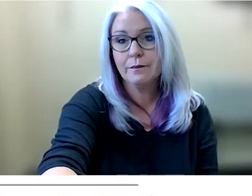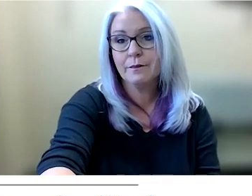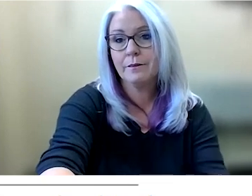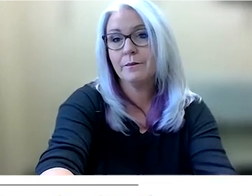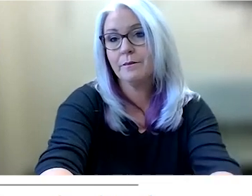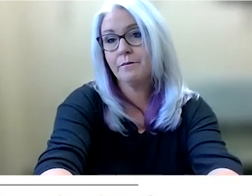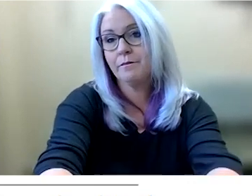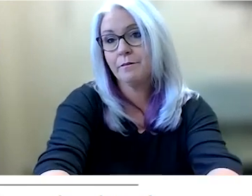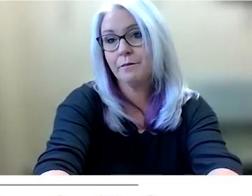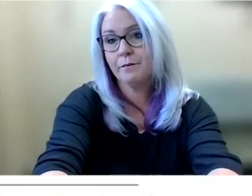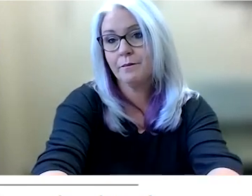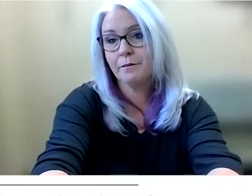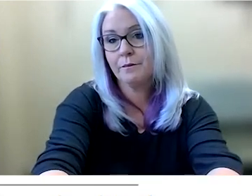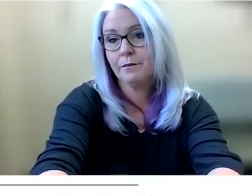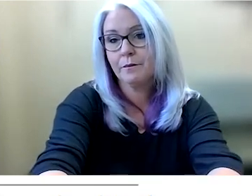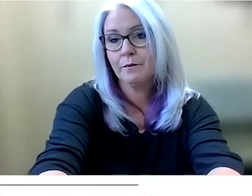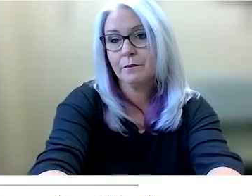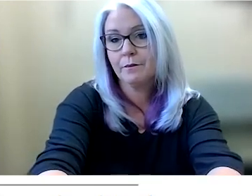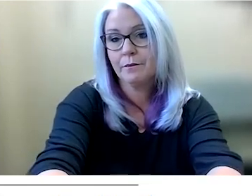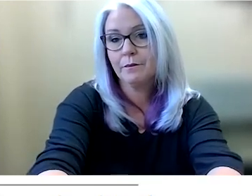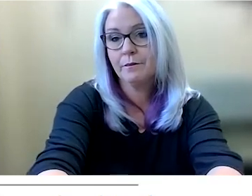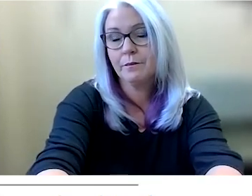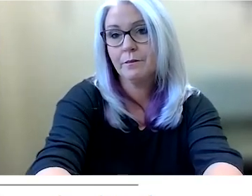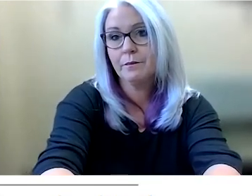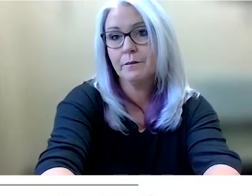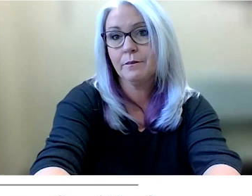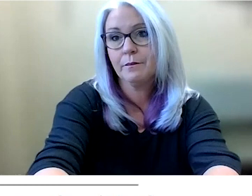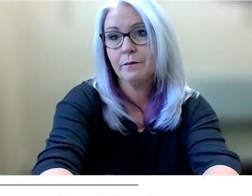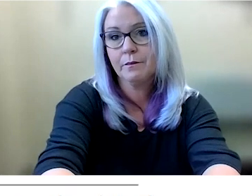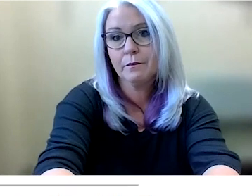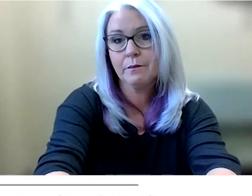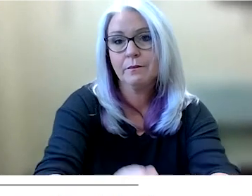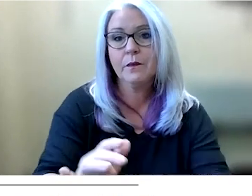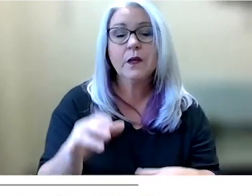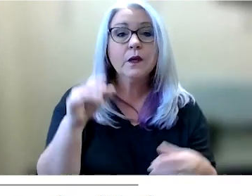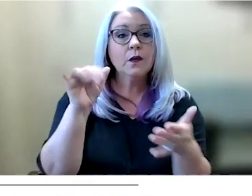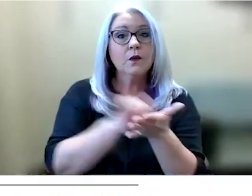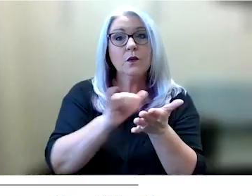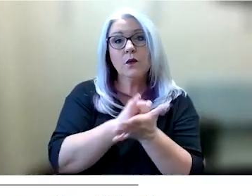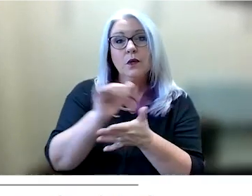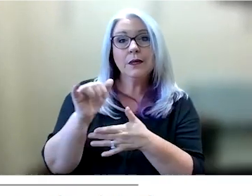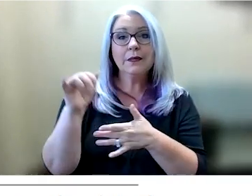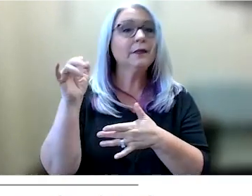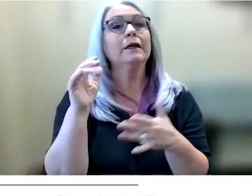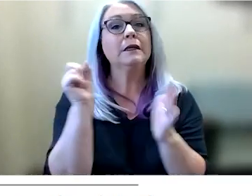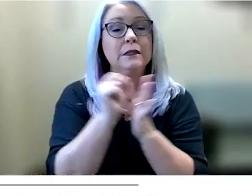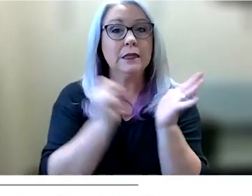from the New York State insurance fund. And they found that 71% of people with long COVID who submitted a workers'